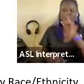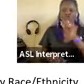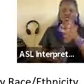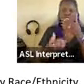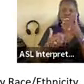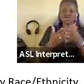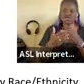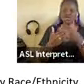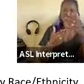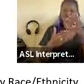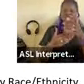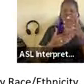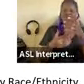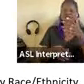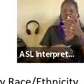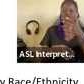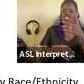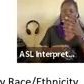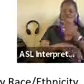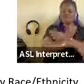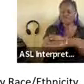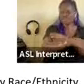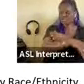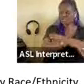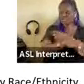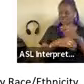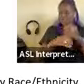And as I think others have mentioned,